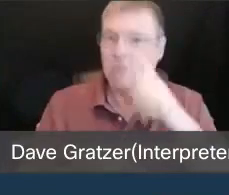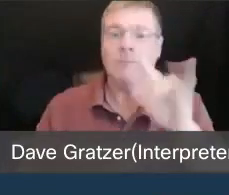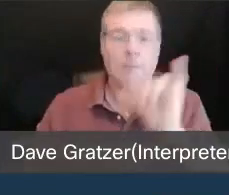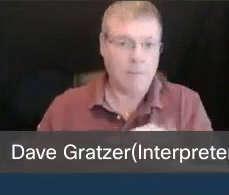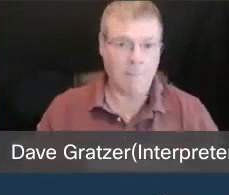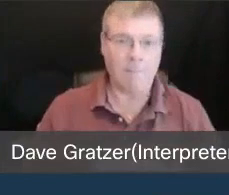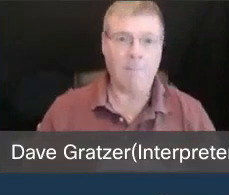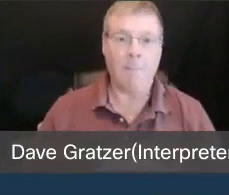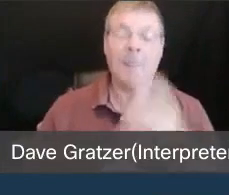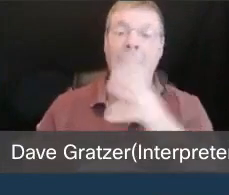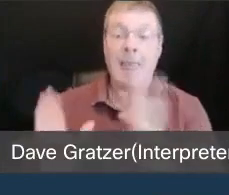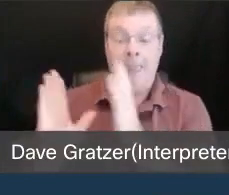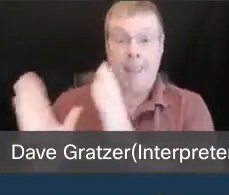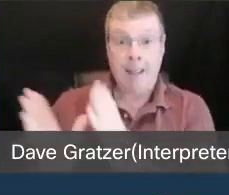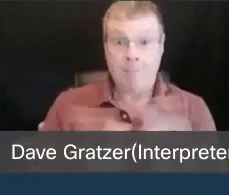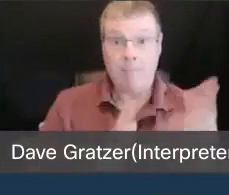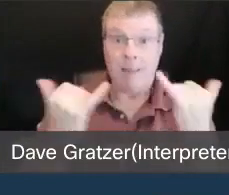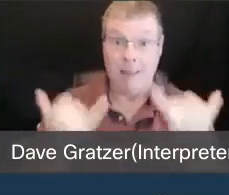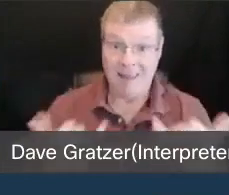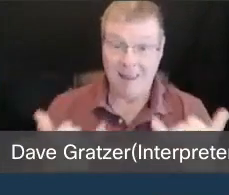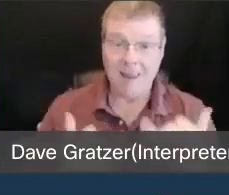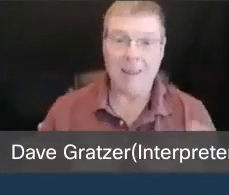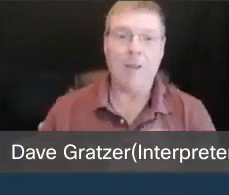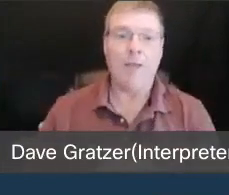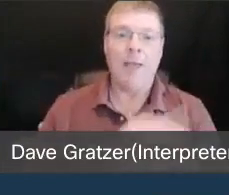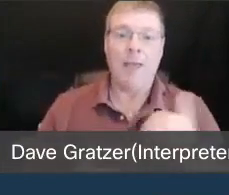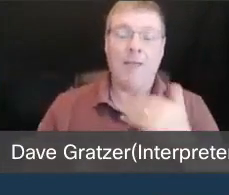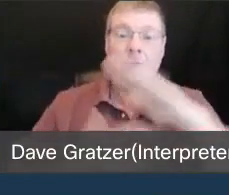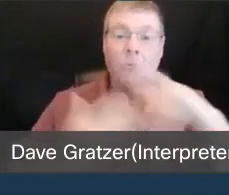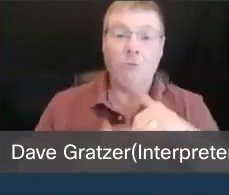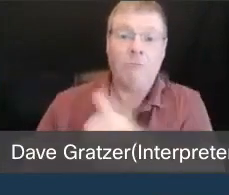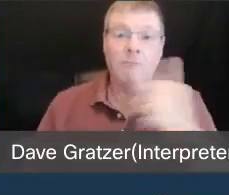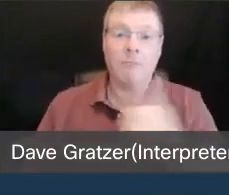And the plan is to have all of the other staff get this training too.